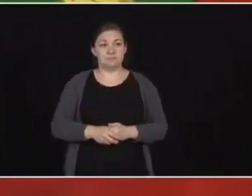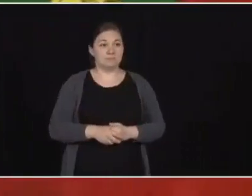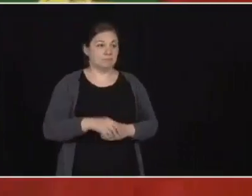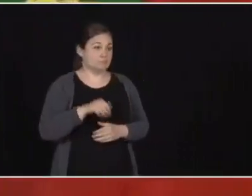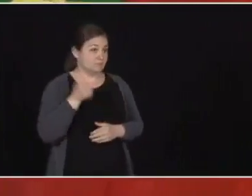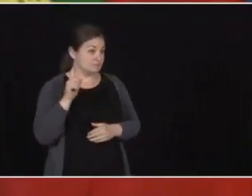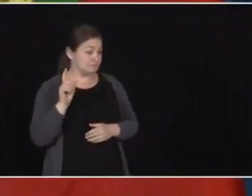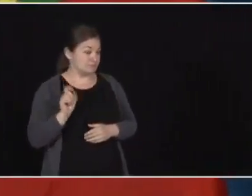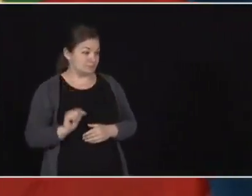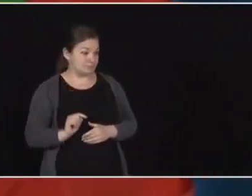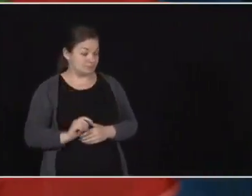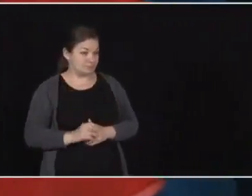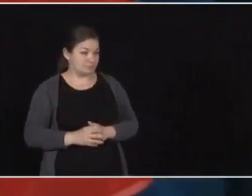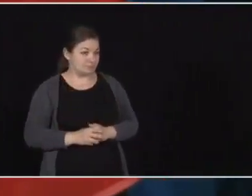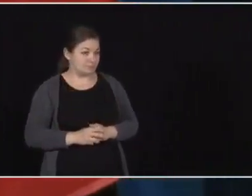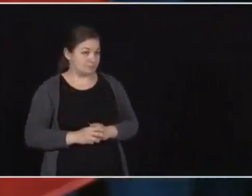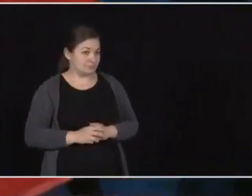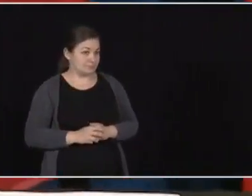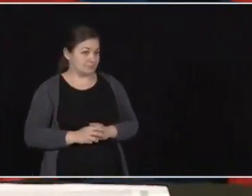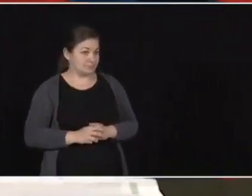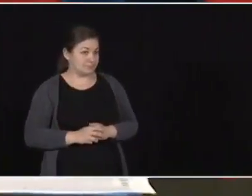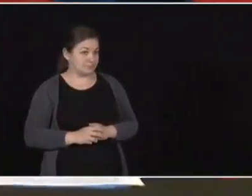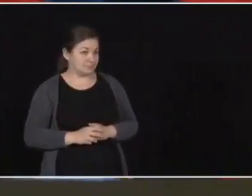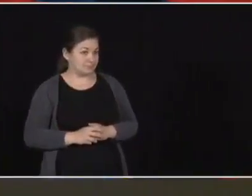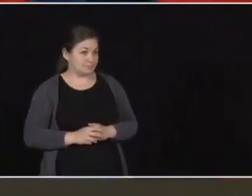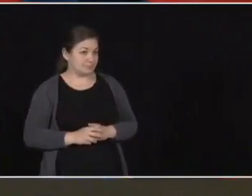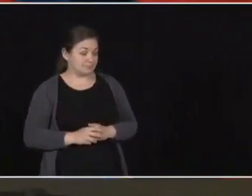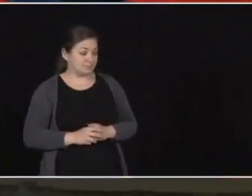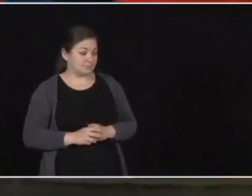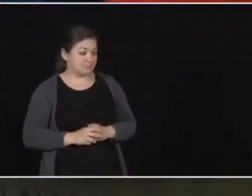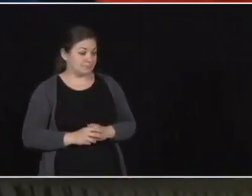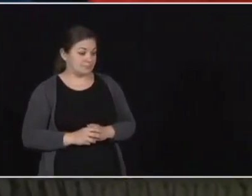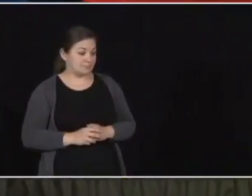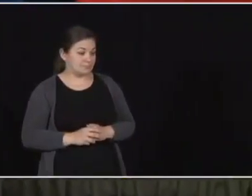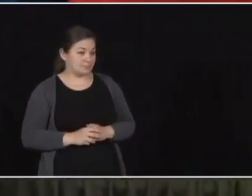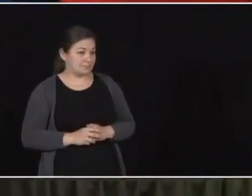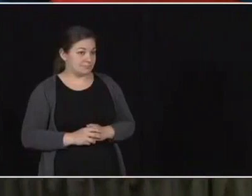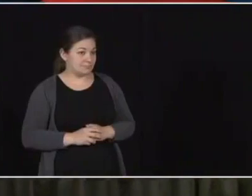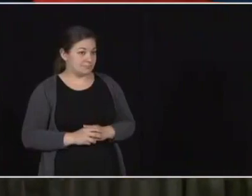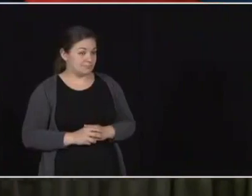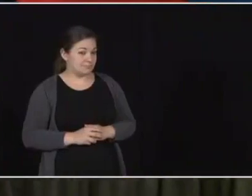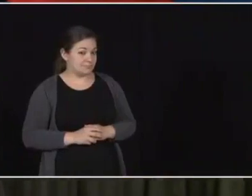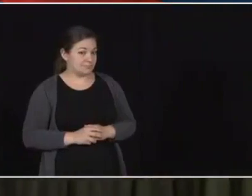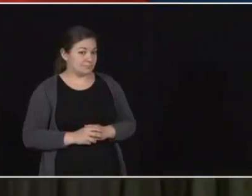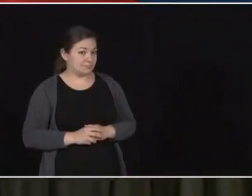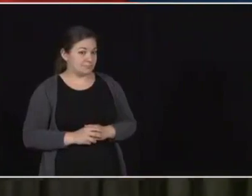I think it is building a what Mr. Anderson said before. It is really ensuring that we are thinking six